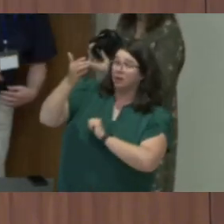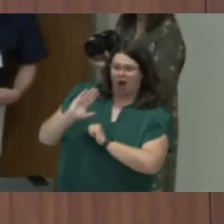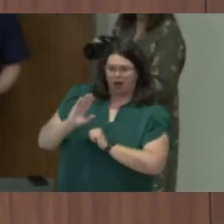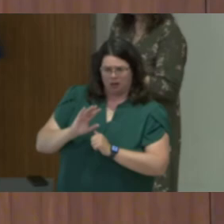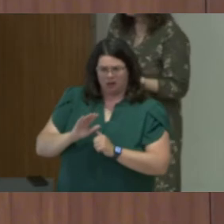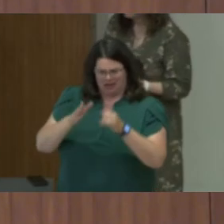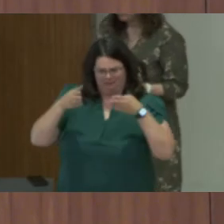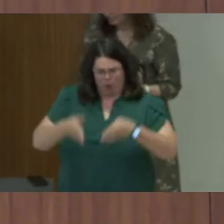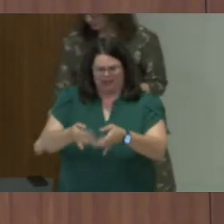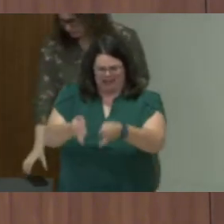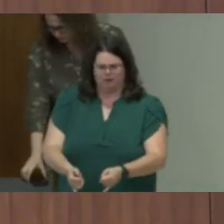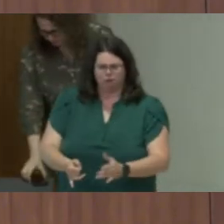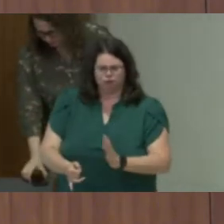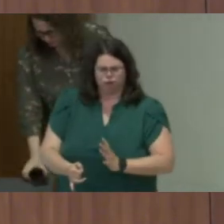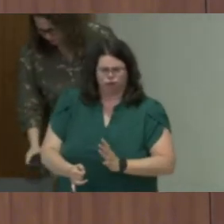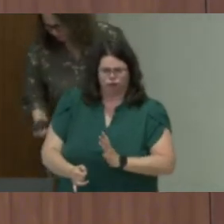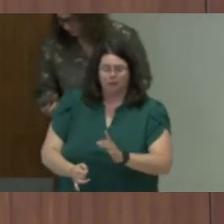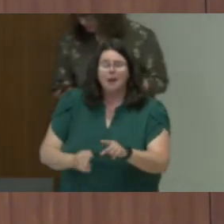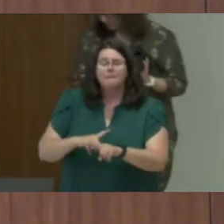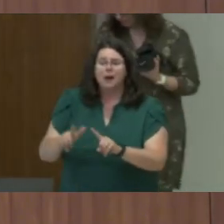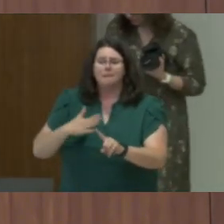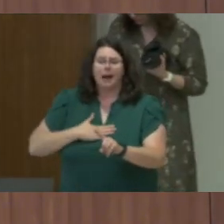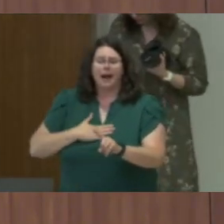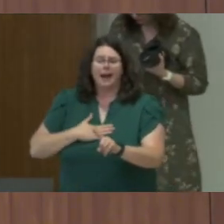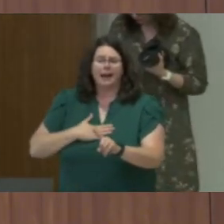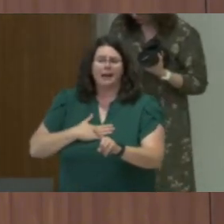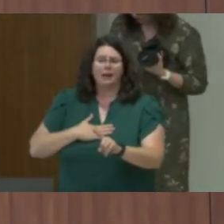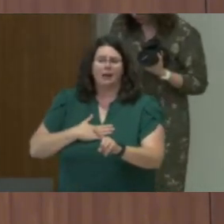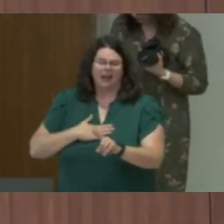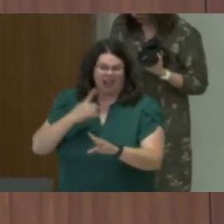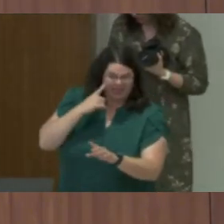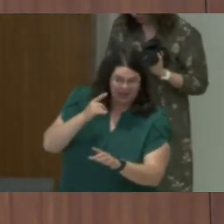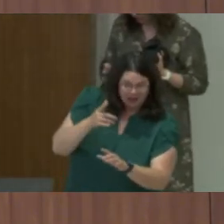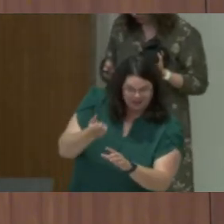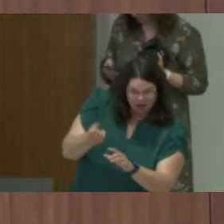But I think, and this is where I think your concern comes in, if I read it correctly,